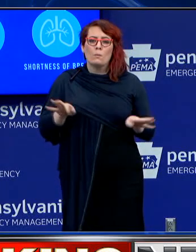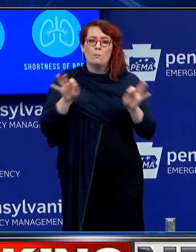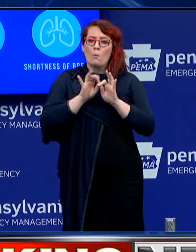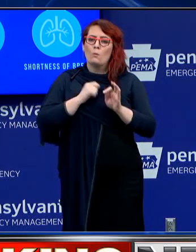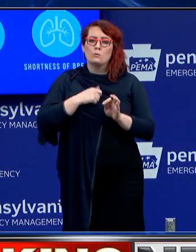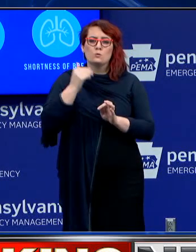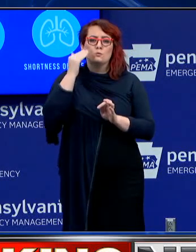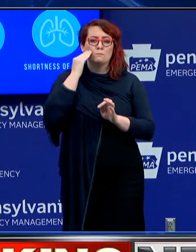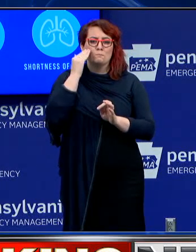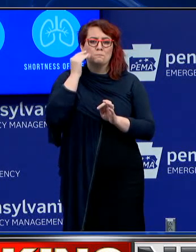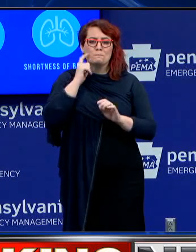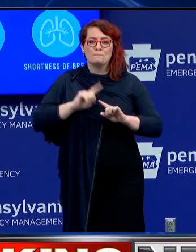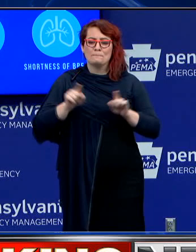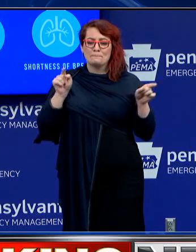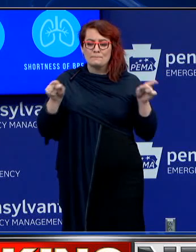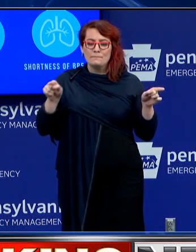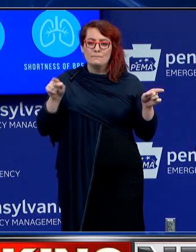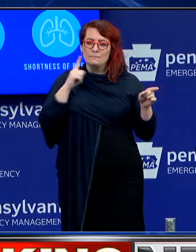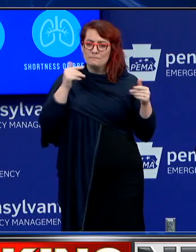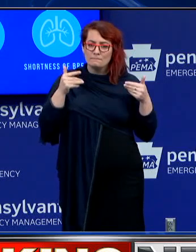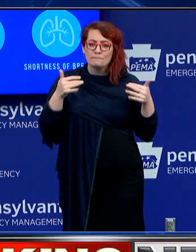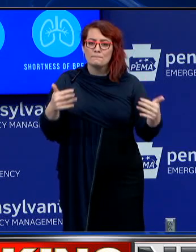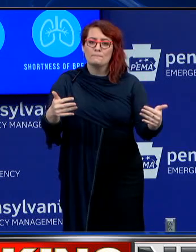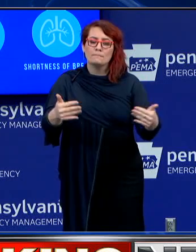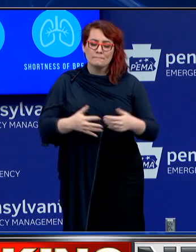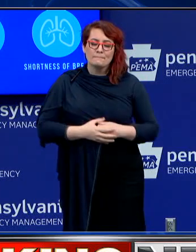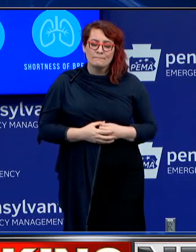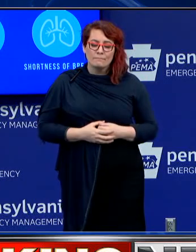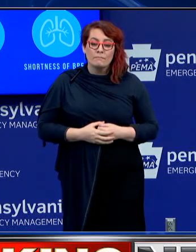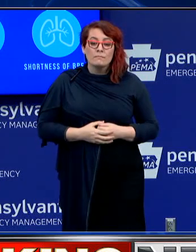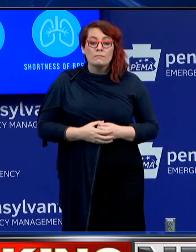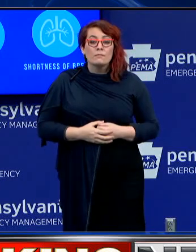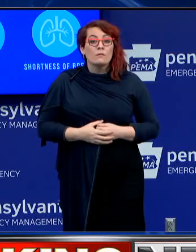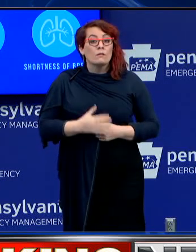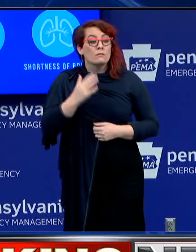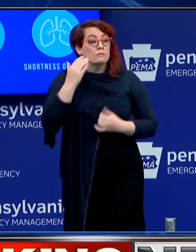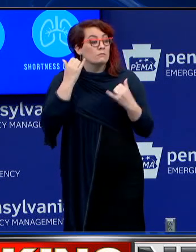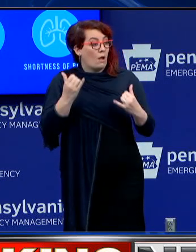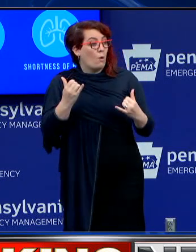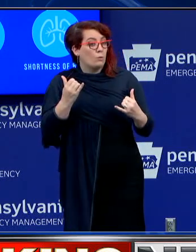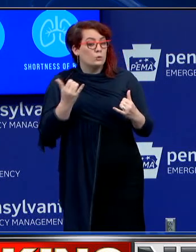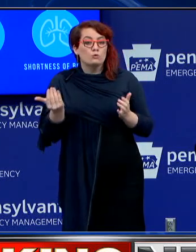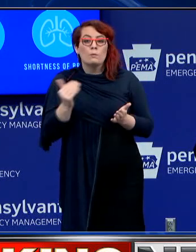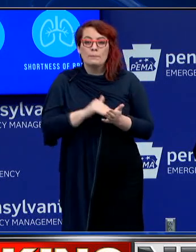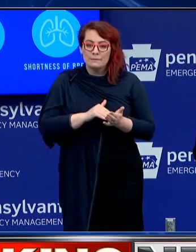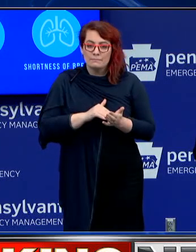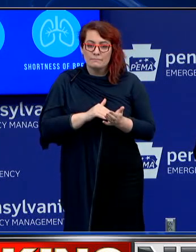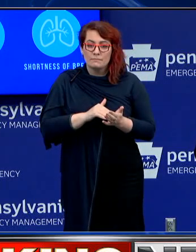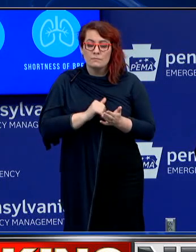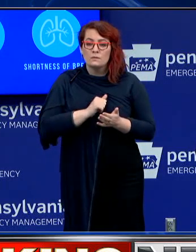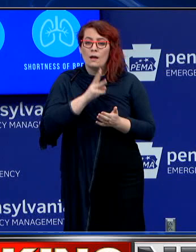AS A TEAM YOU'LL HAVE TEN SECONDS TO DECIDE IF YOU WANT TO PLAY OR PASS. SECONDS TO DECIDE IF YOU WANT TO PLAY OR PASS. IF YOU CHOOSE TO PLAY AND ANSWER PLAY OR PASS. IF YOU CHOOSE TO PLAY AND ANSWER THE QUESTION CORRECTLY, YOU CAN IF YOU CHOOSE TO PLAY AND ANSWER THE QUESTION CORRECTLY, YOU CAN SEND ANY MEMBER OF THE OTHER THE QUESTION CORRECTLY, YOU CAN SEND ANY MEMBER OF THE OTHER TEAM TO DETENTION.